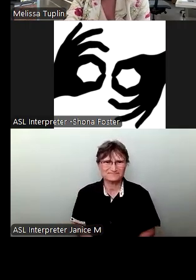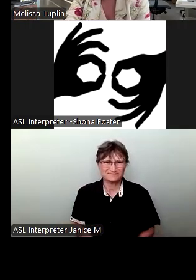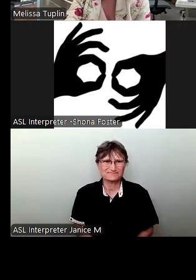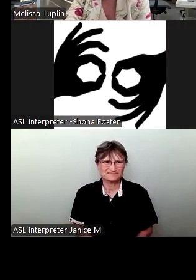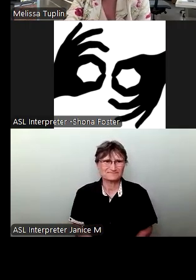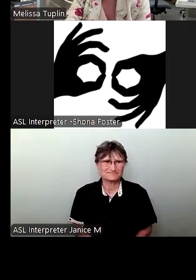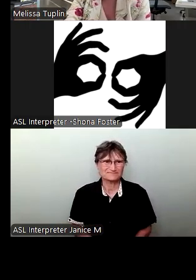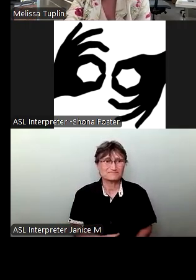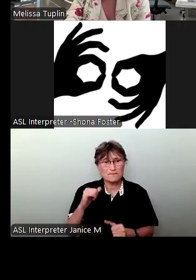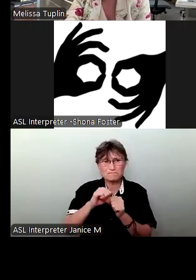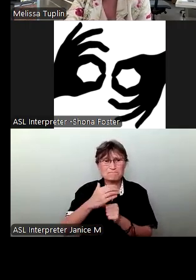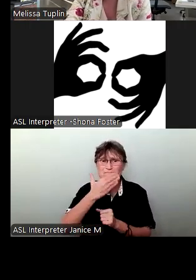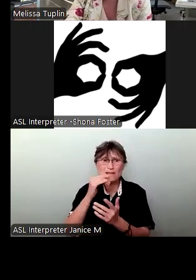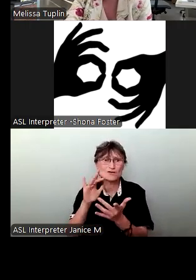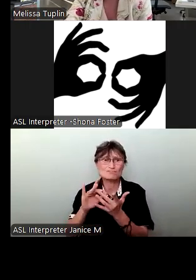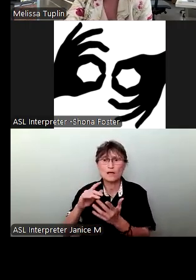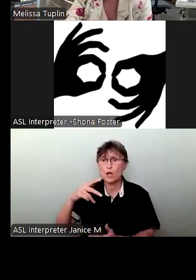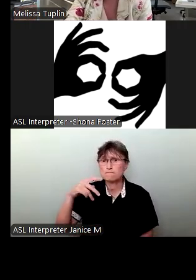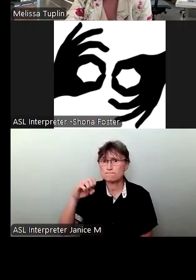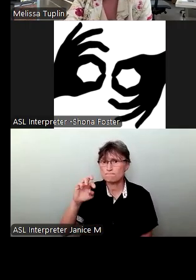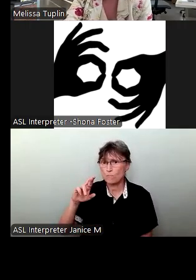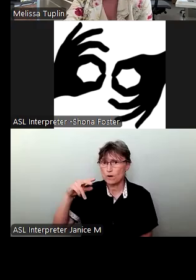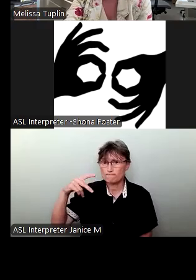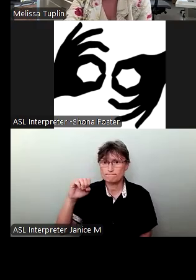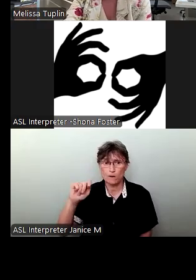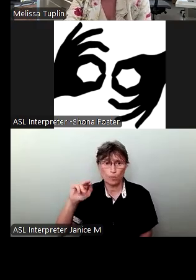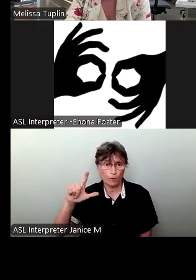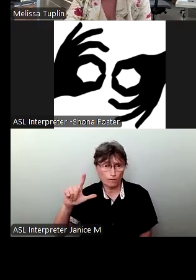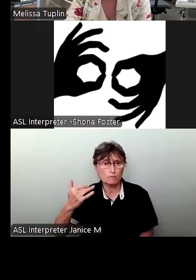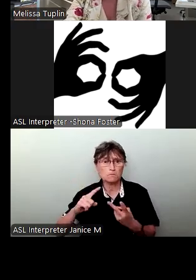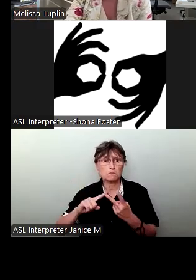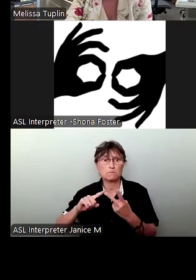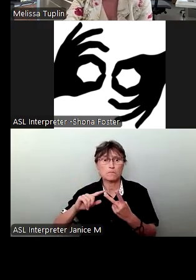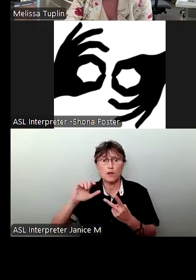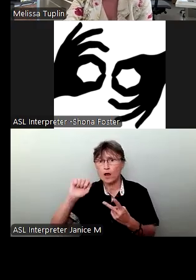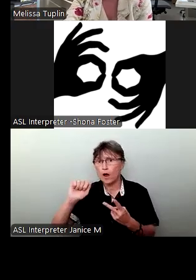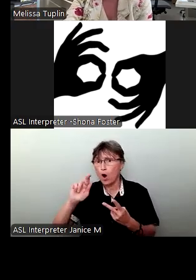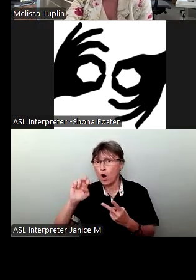your best contacts for questions about the program. Van and Gladys will be